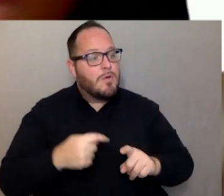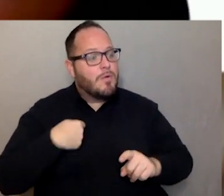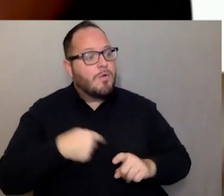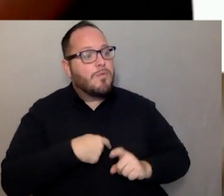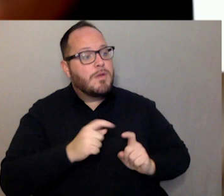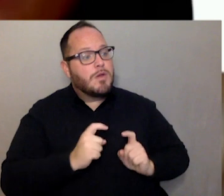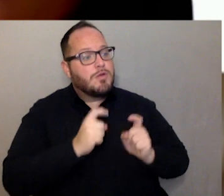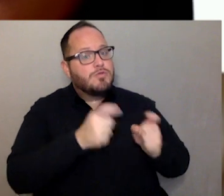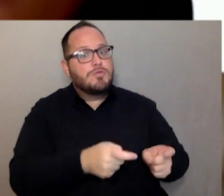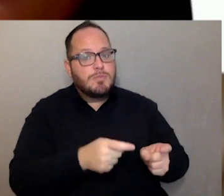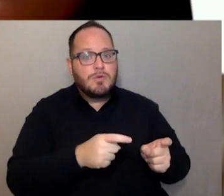ALSO TO USE OUR CONTRIBUTION TO ENCOURAGE OTHER MUNICIPALITIES,